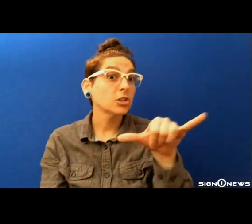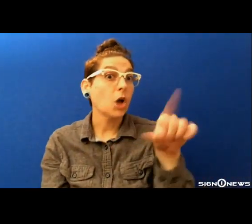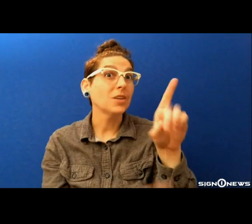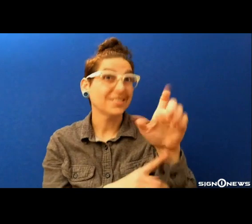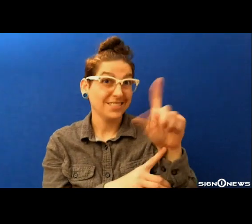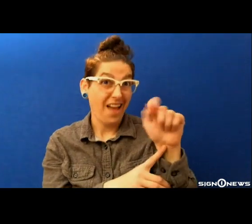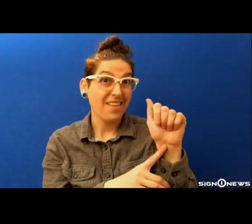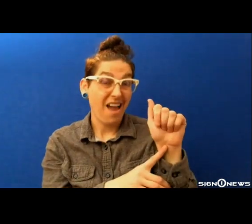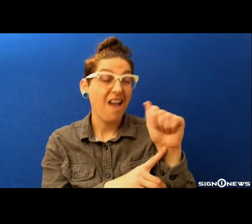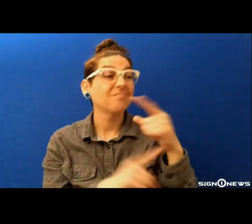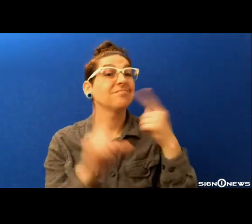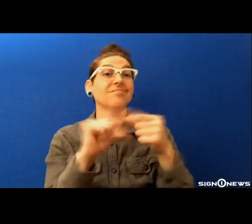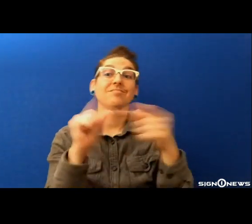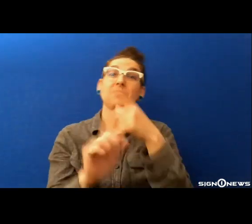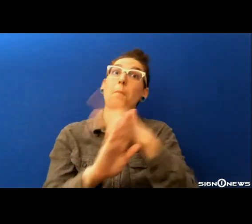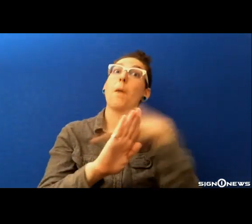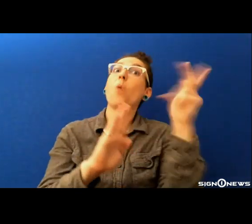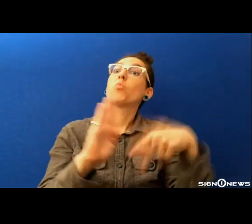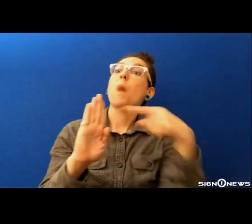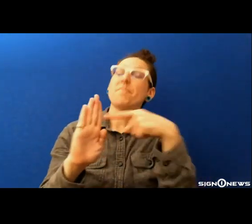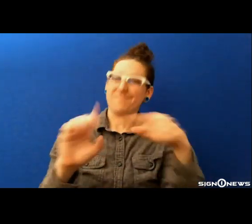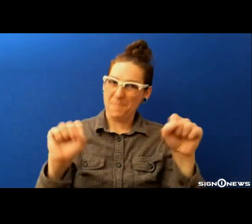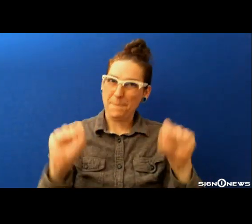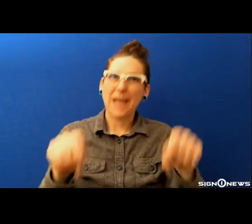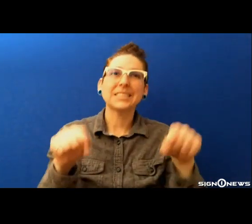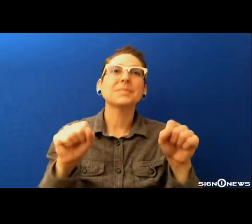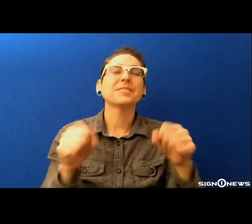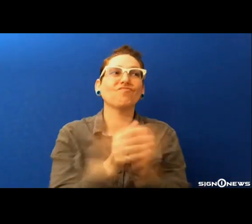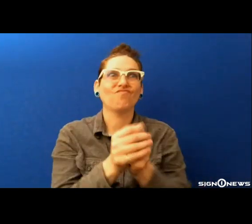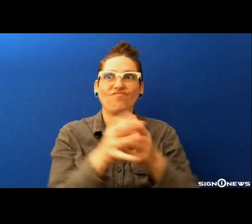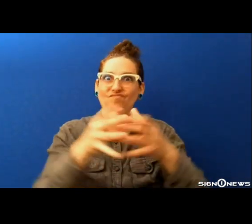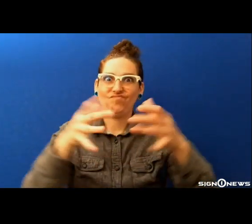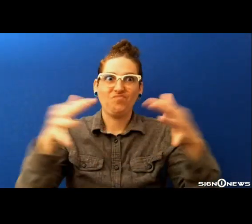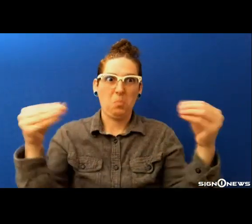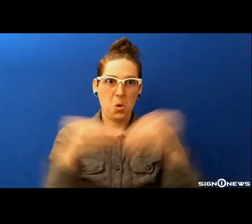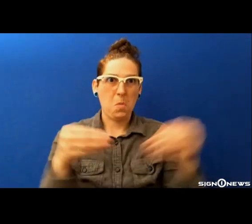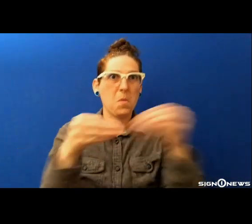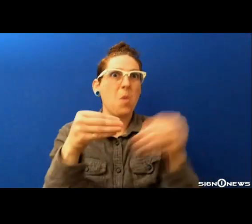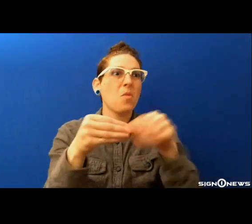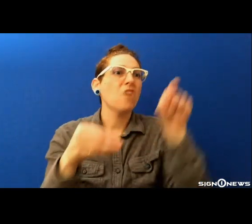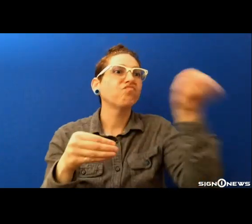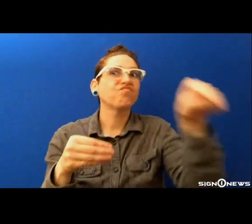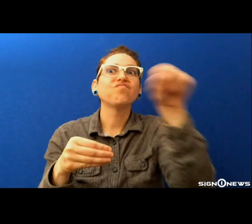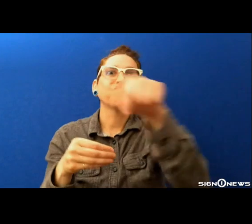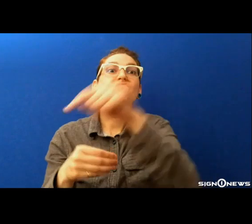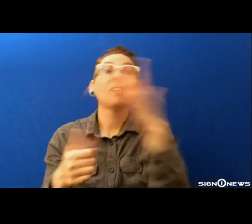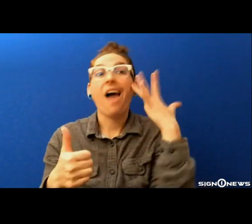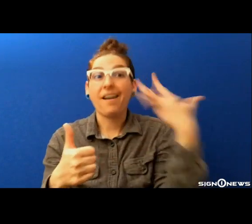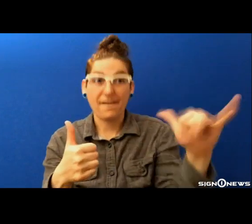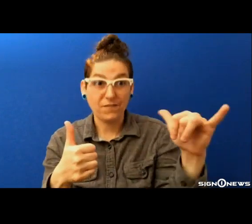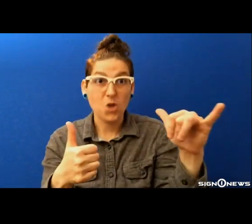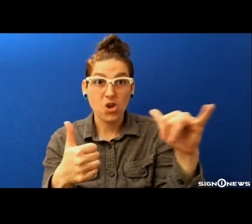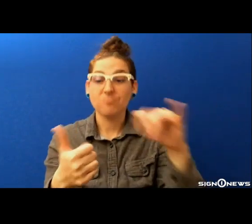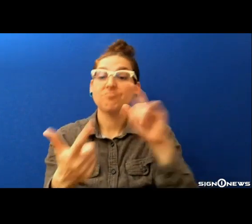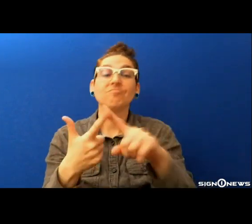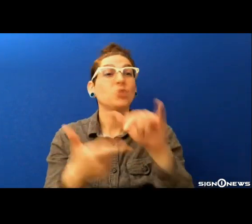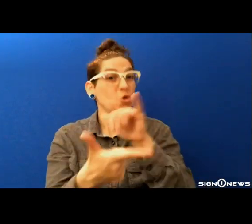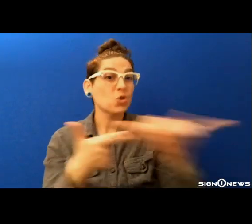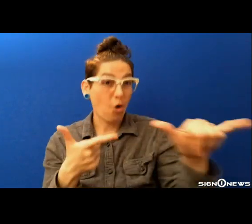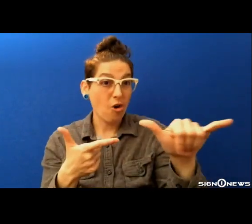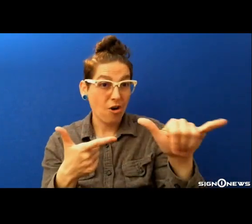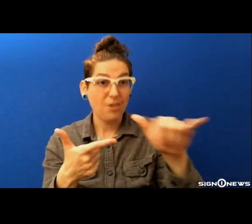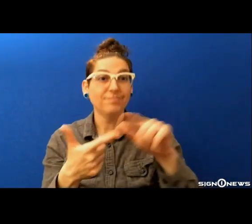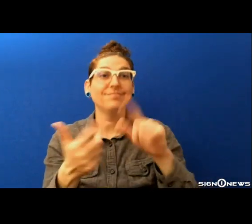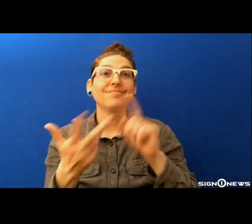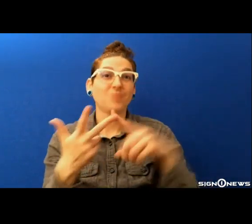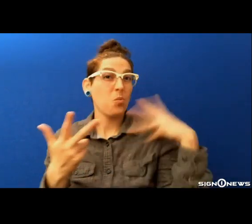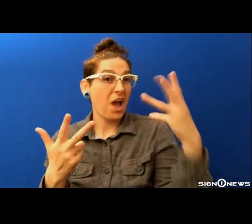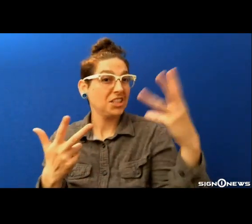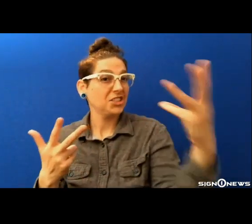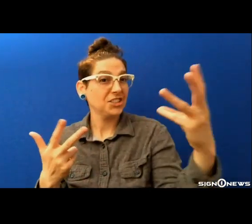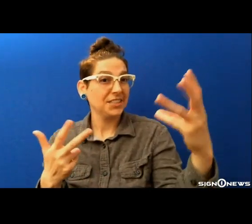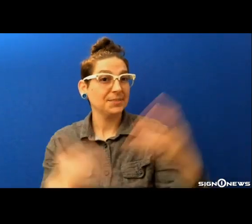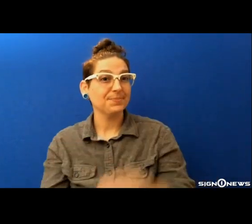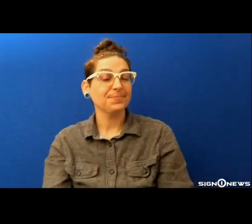Delta says it could also expand the program to areas including California, New York and Washington.